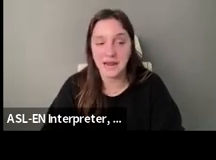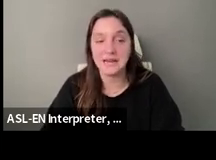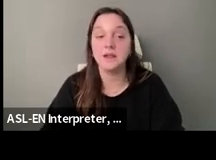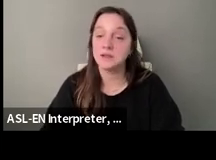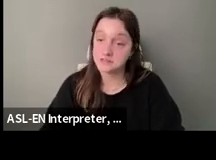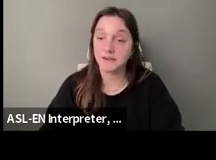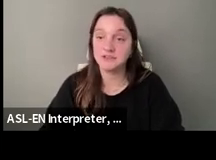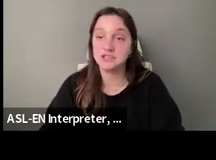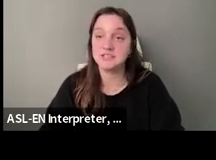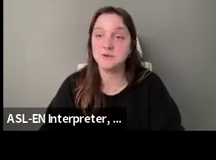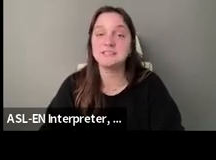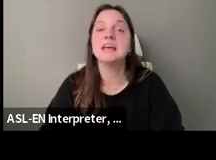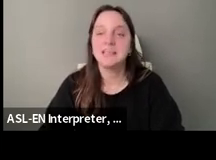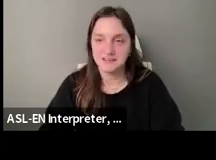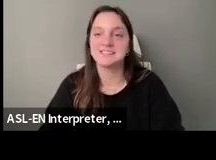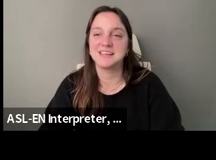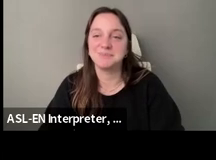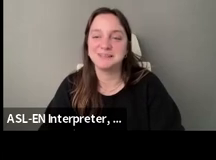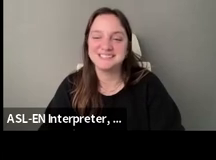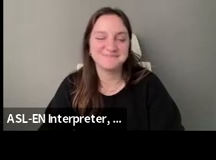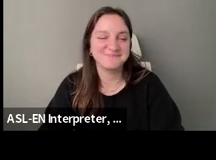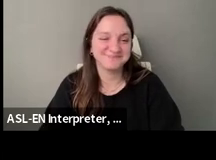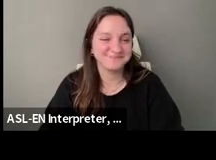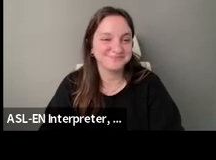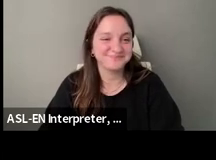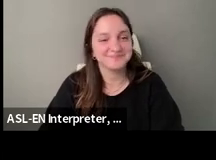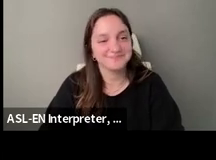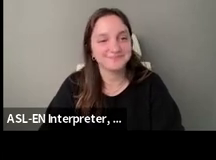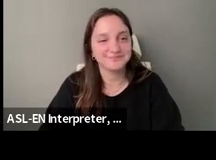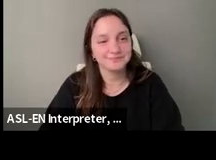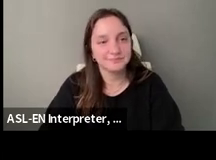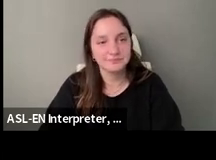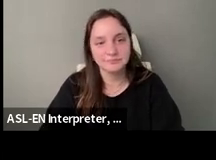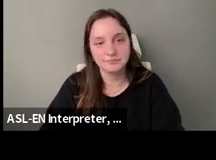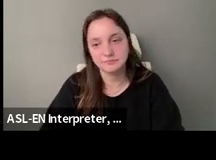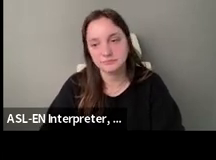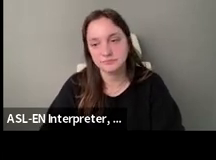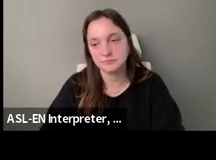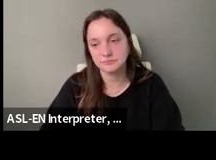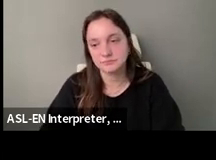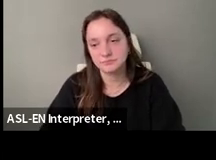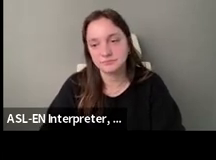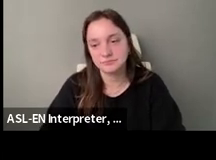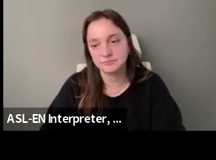in the U.S. Next slide, please.